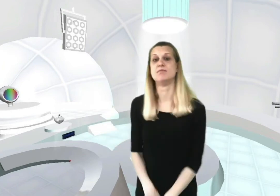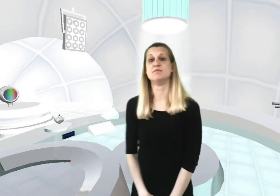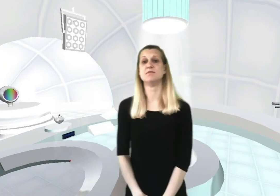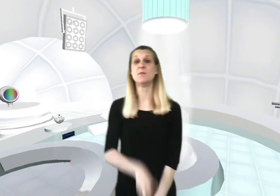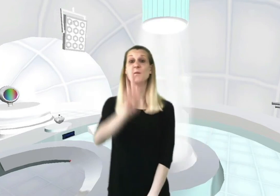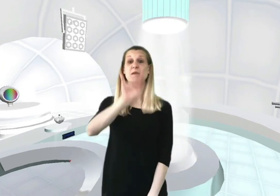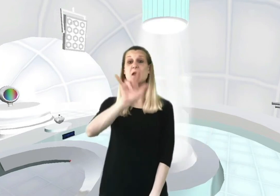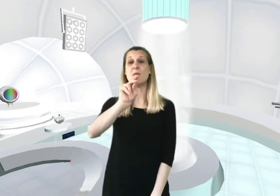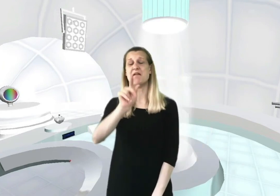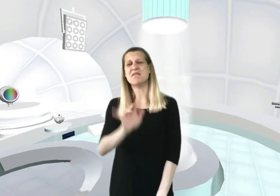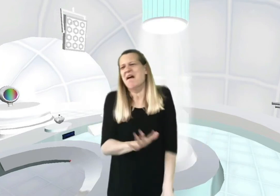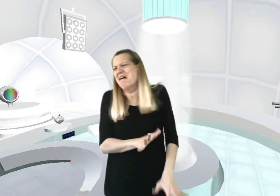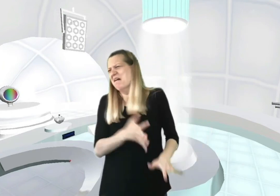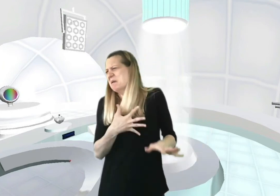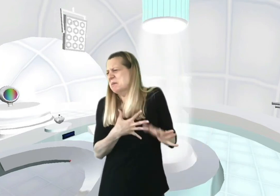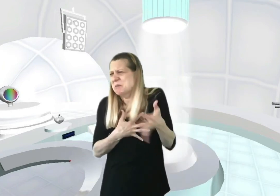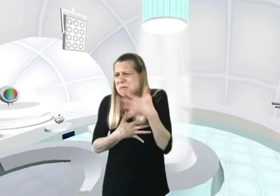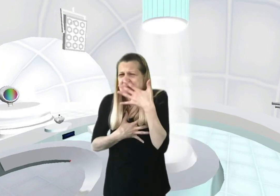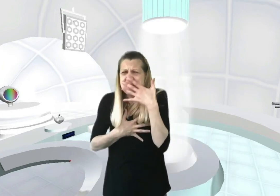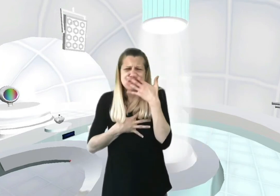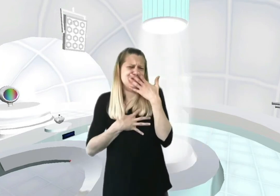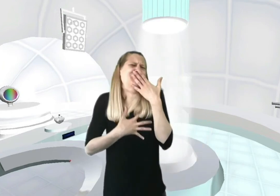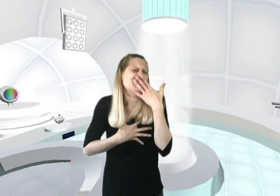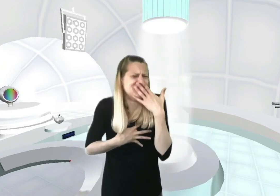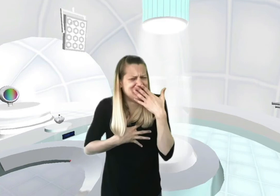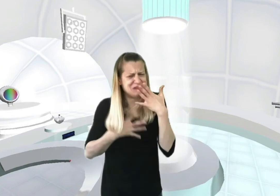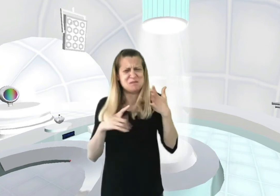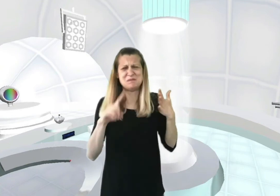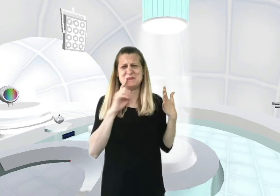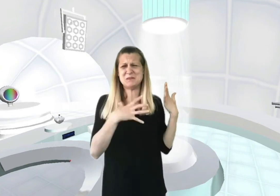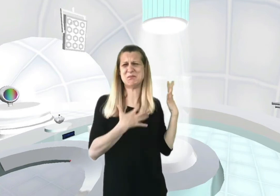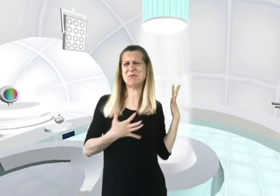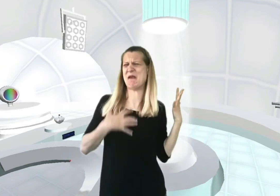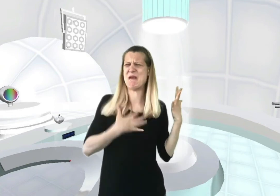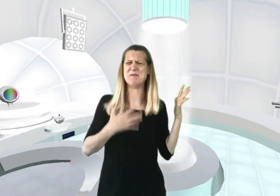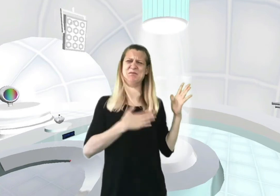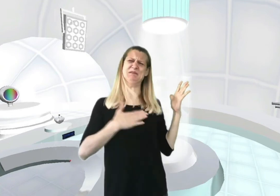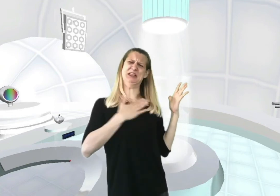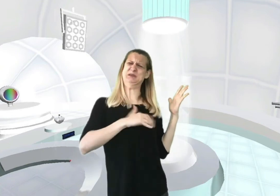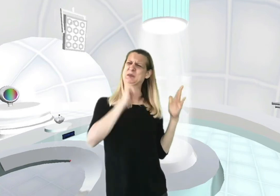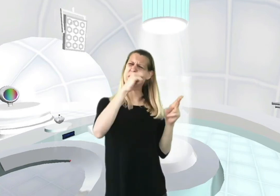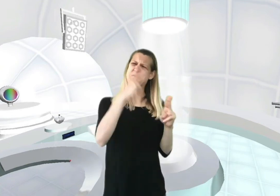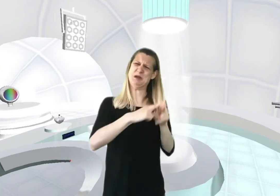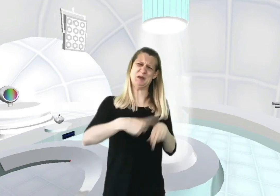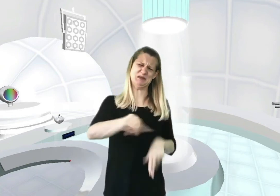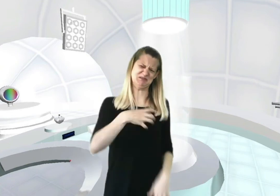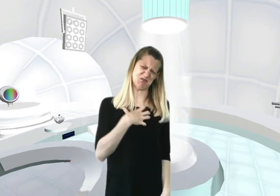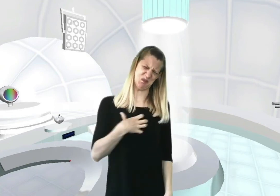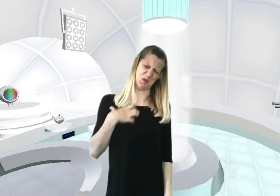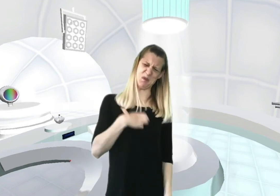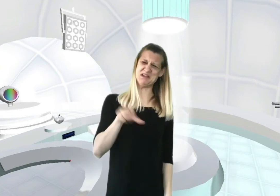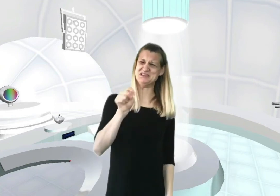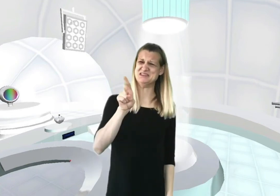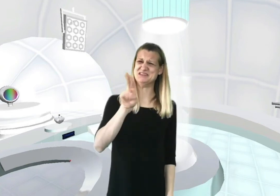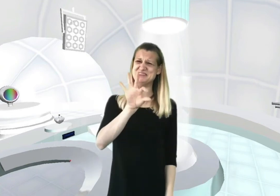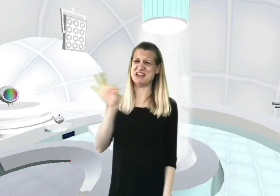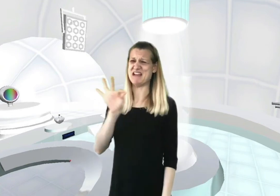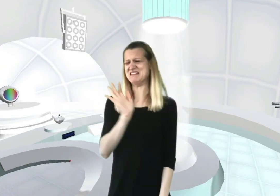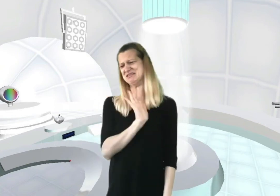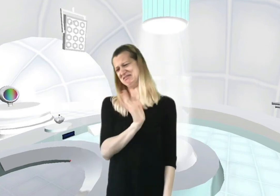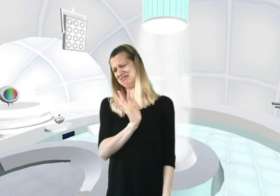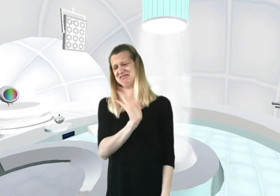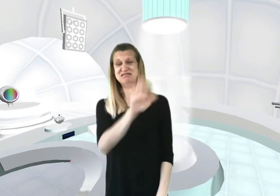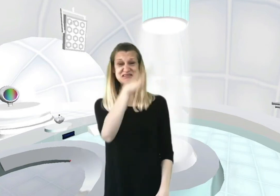"Oh, my sainted aunt!" cried Mr. Wonka. "Don’t mention that disgusting stuff in front of me!